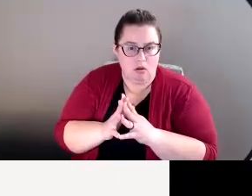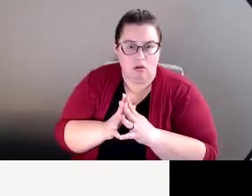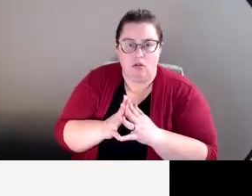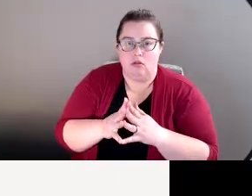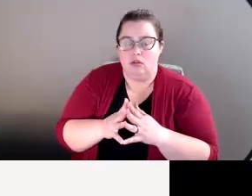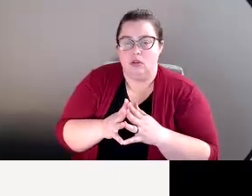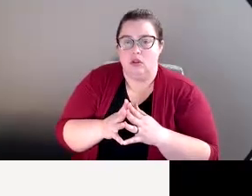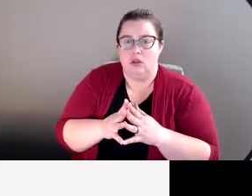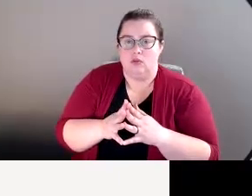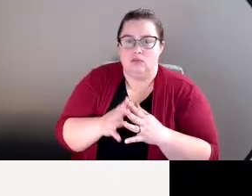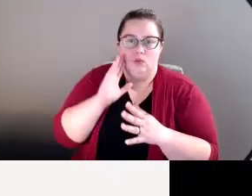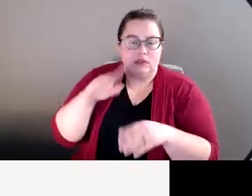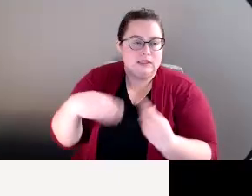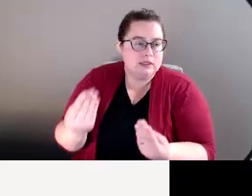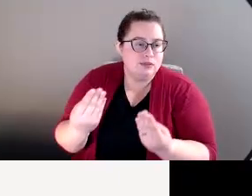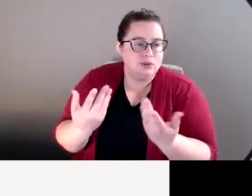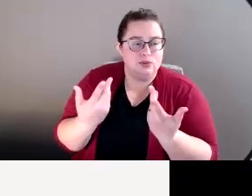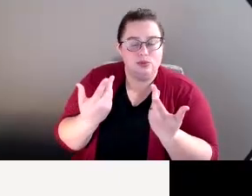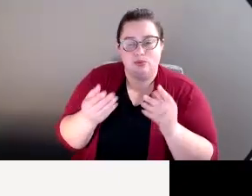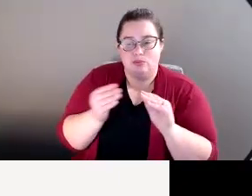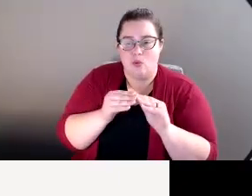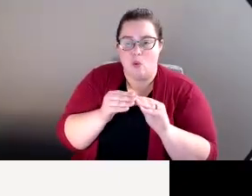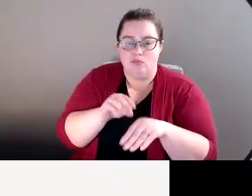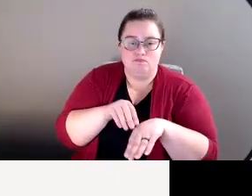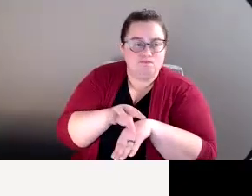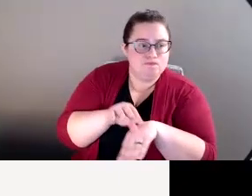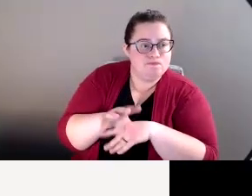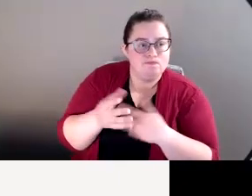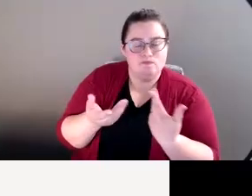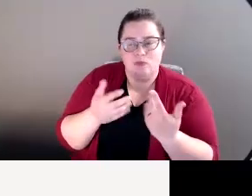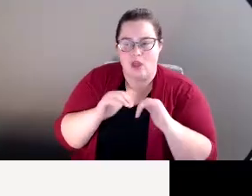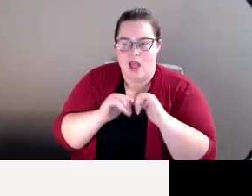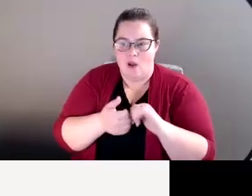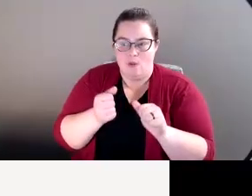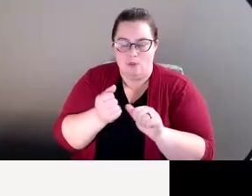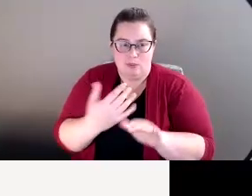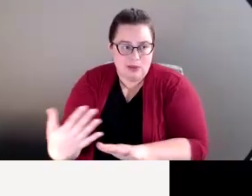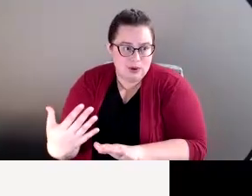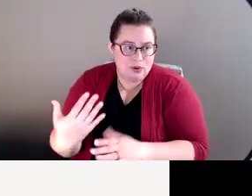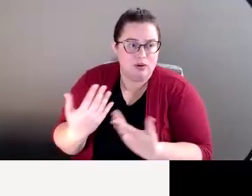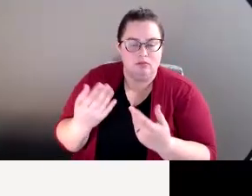to prepare for this new Zoom storage policy. So again, this is a free webinar and it's open to anyone